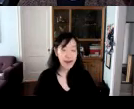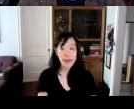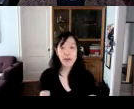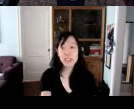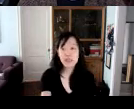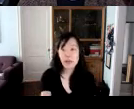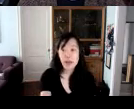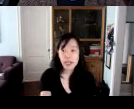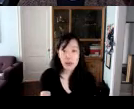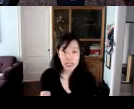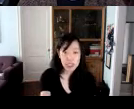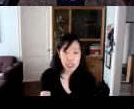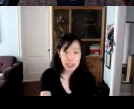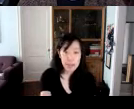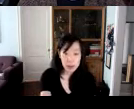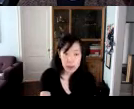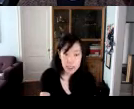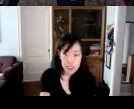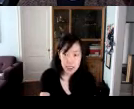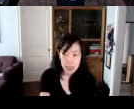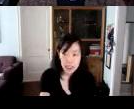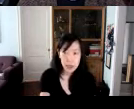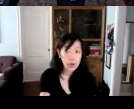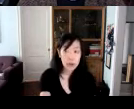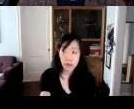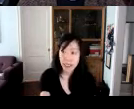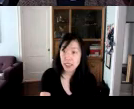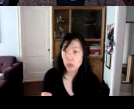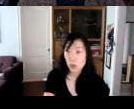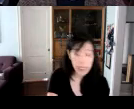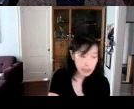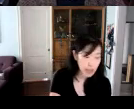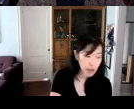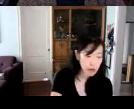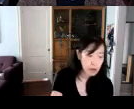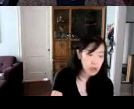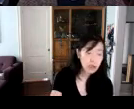That means that if you have any questions about your contingency or the grant award email, you